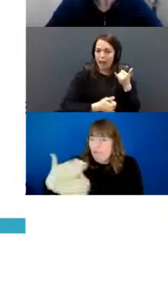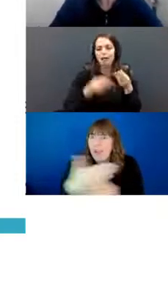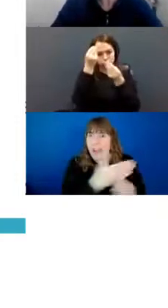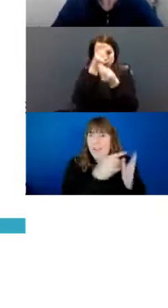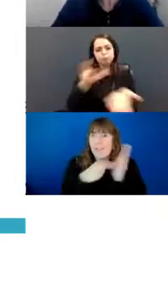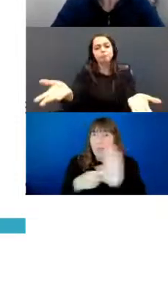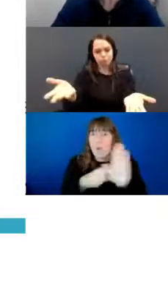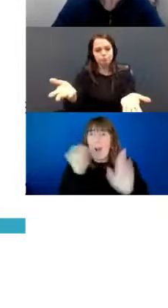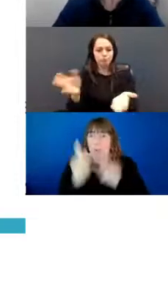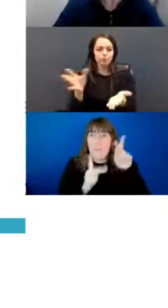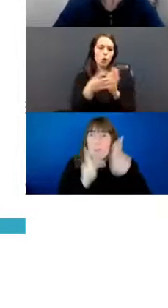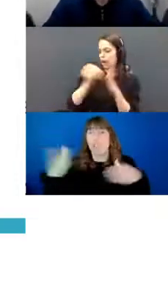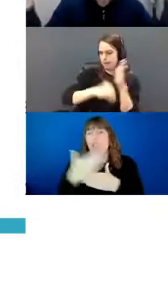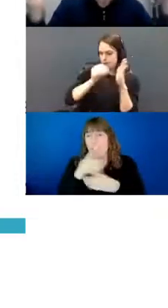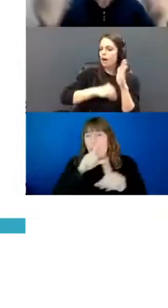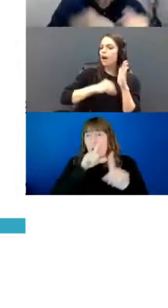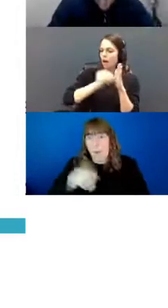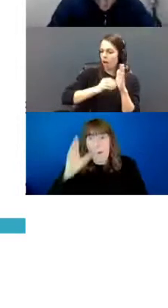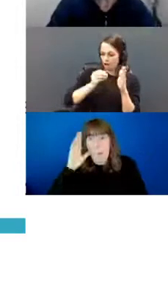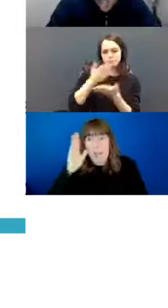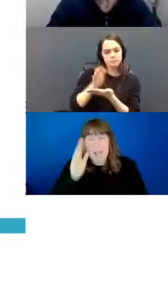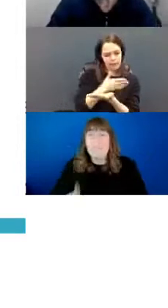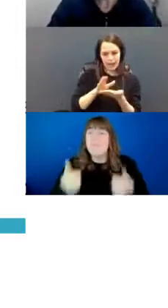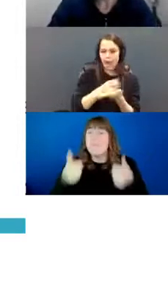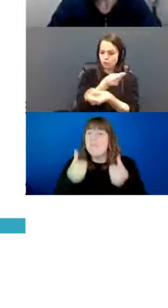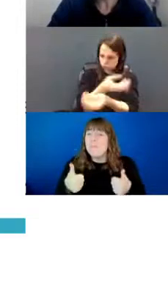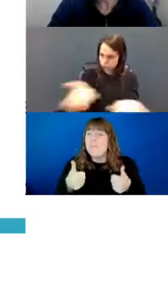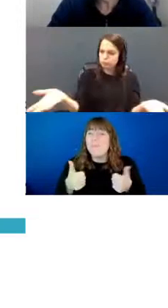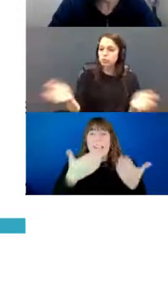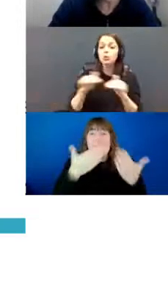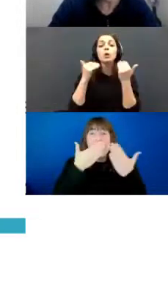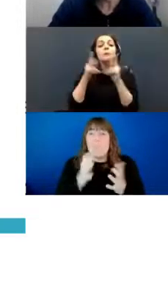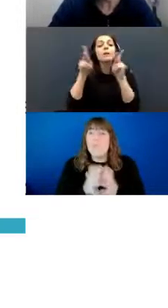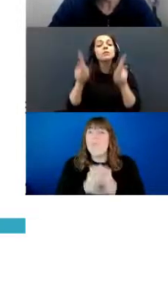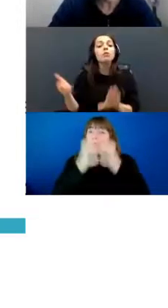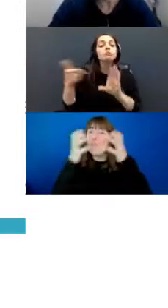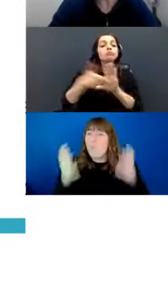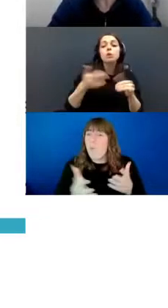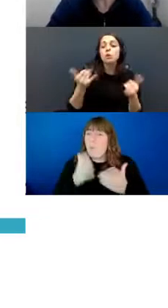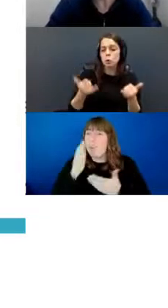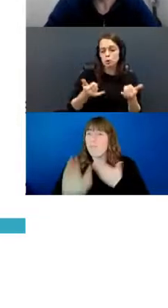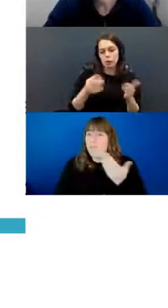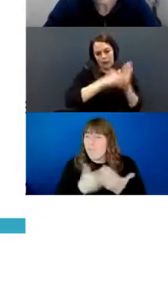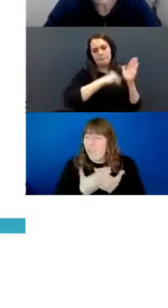this is just the beginning everyone i want to thank you very much again and um just want to